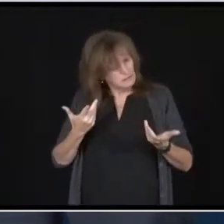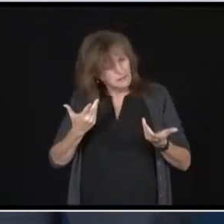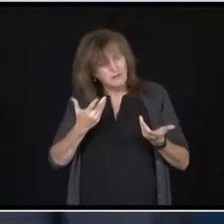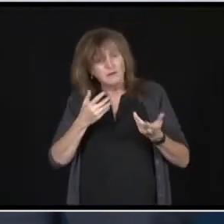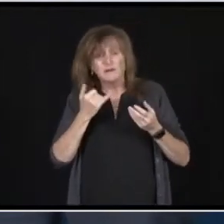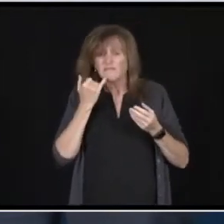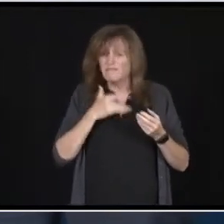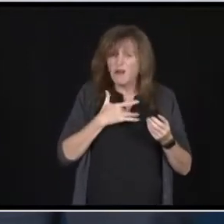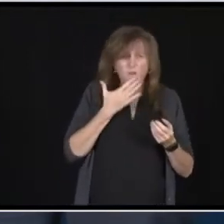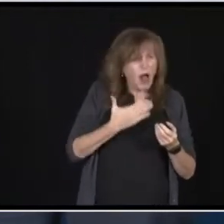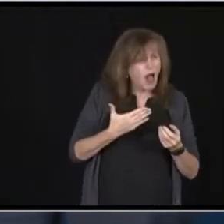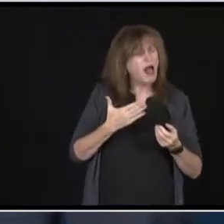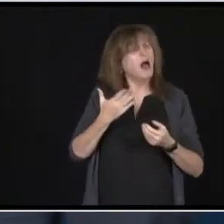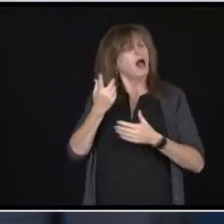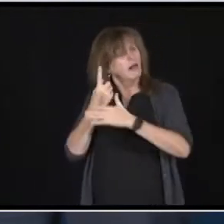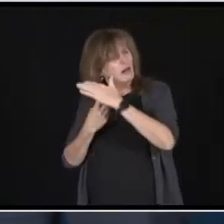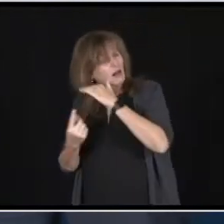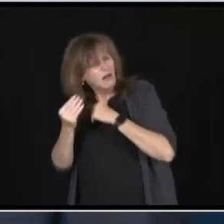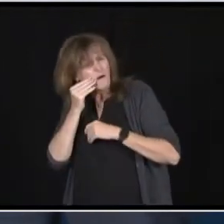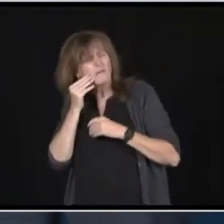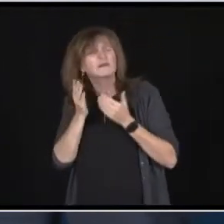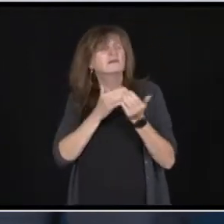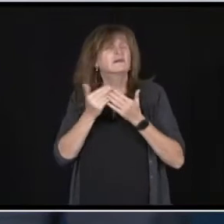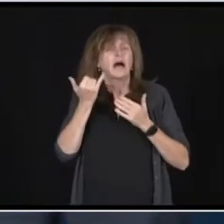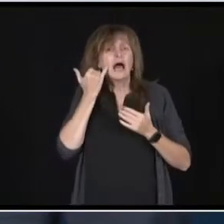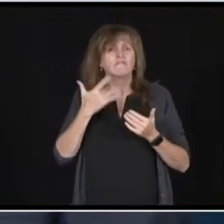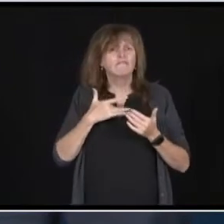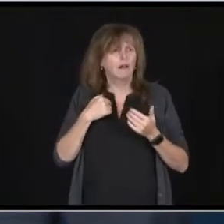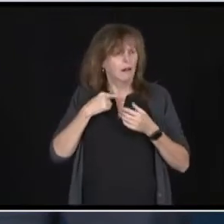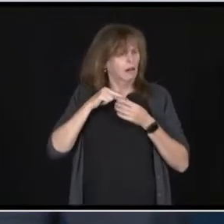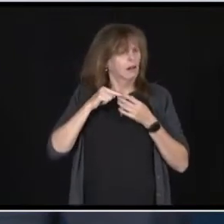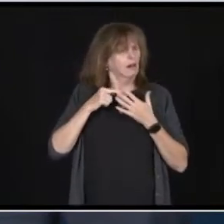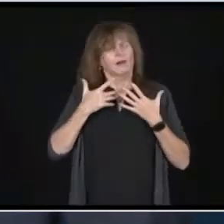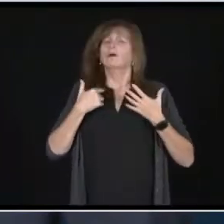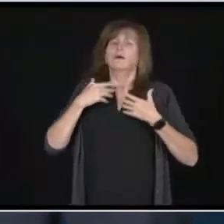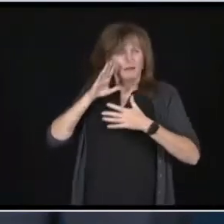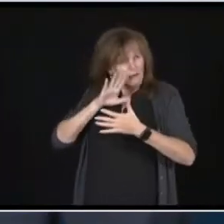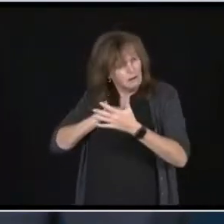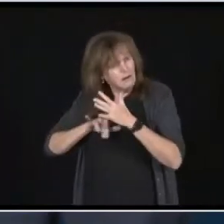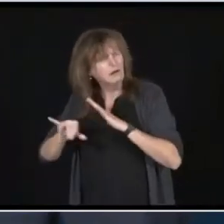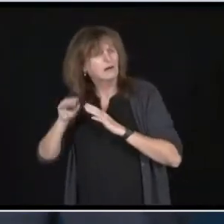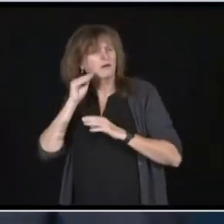or is required and stay home when you're not feeling well. Even with mild symptoms.